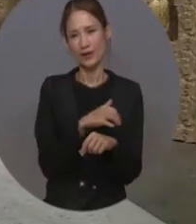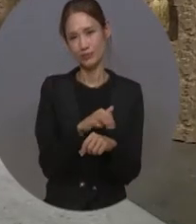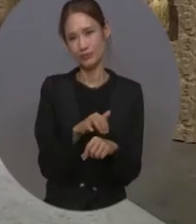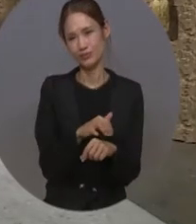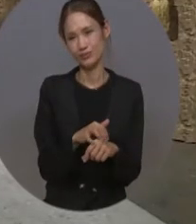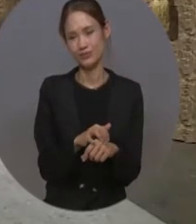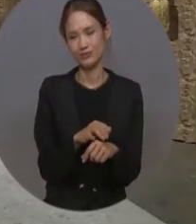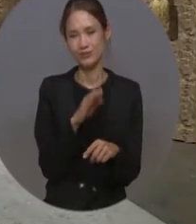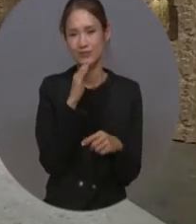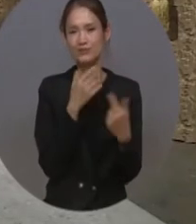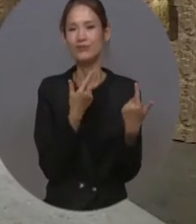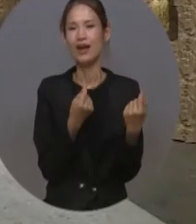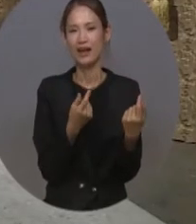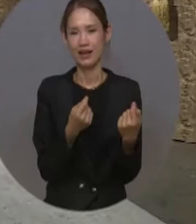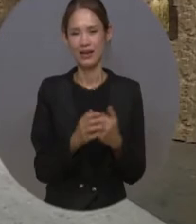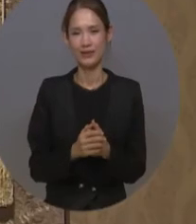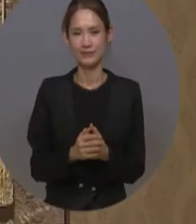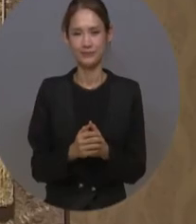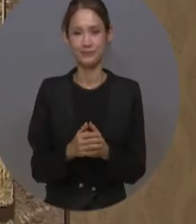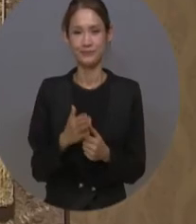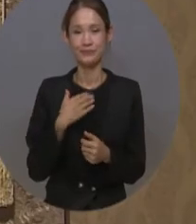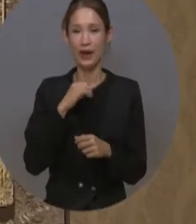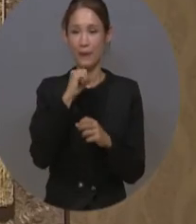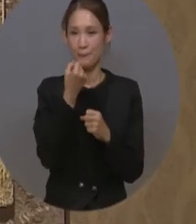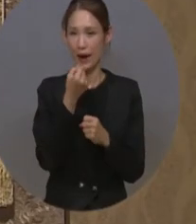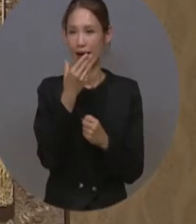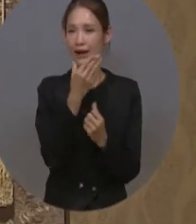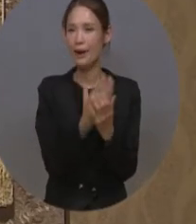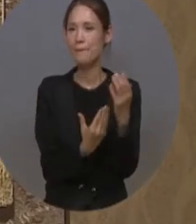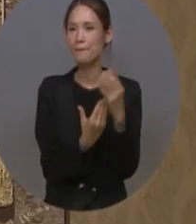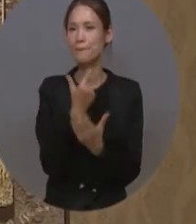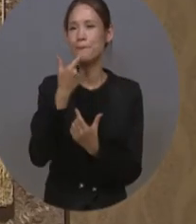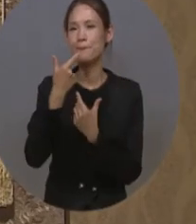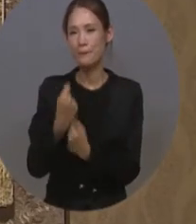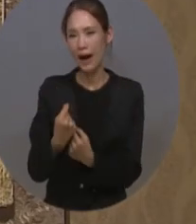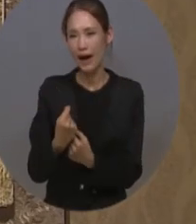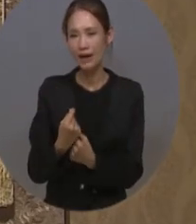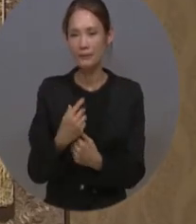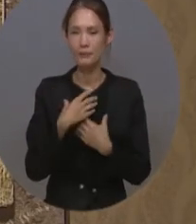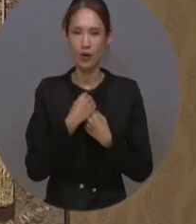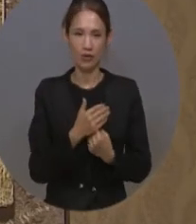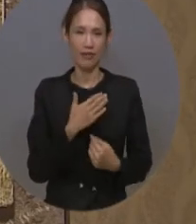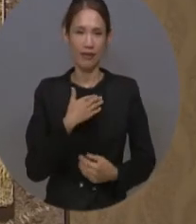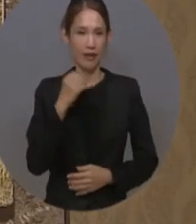Likewise, just as shoes that fit my feet are comfortable, pillows need to fit me, too